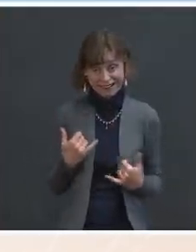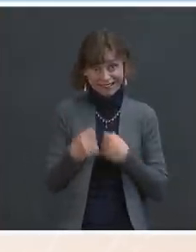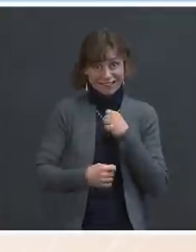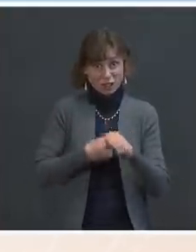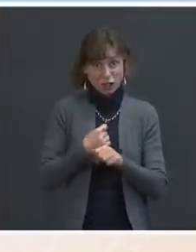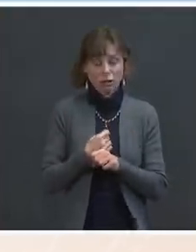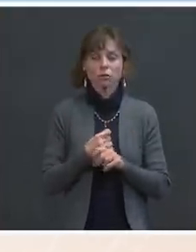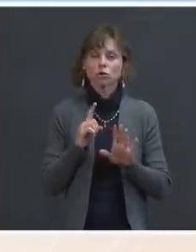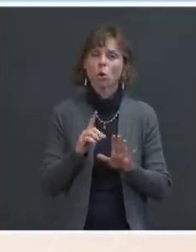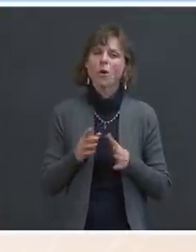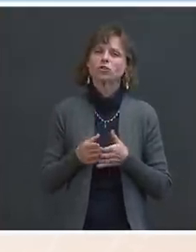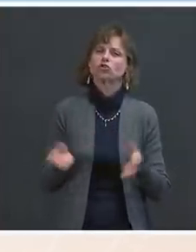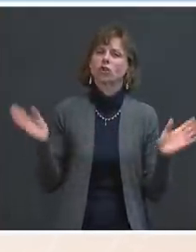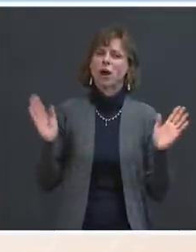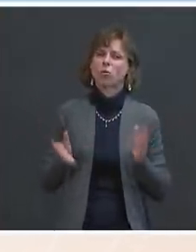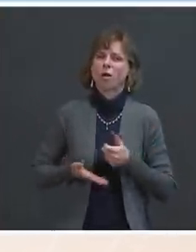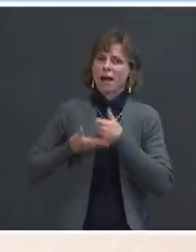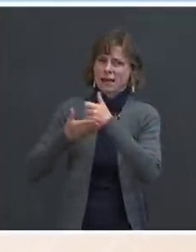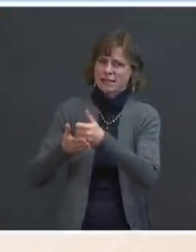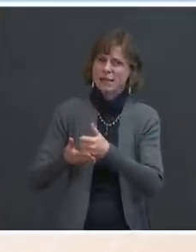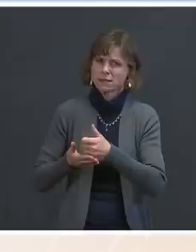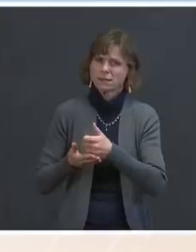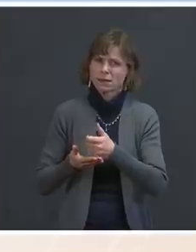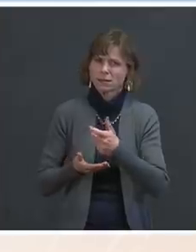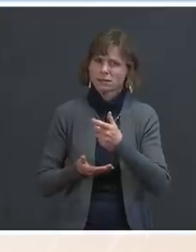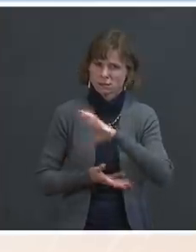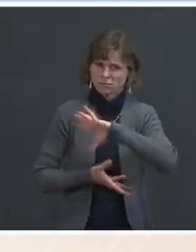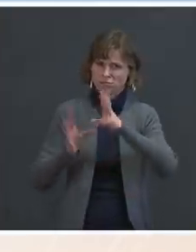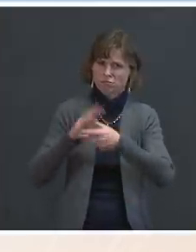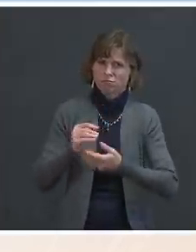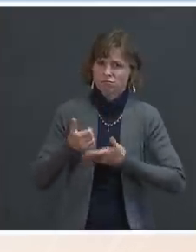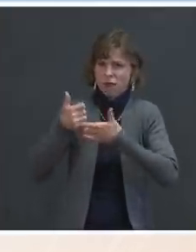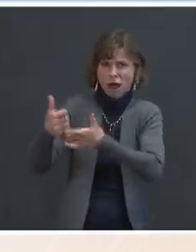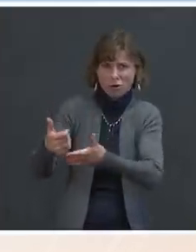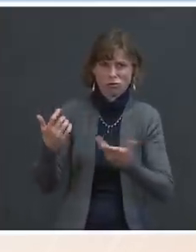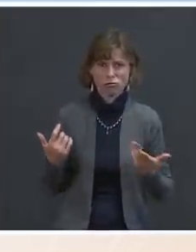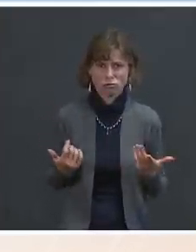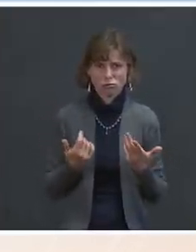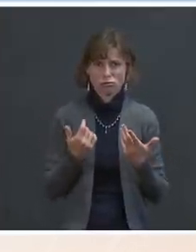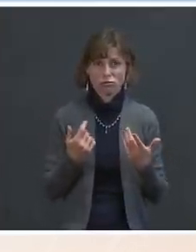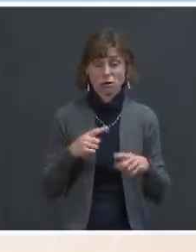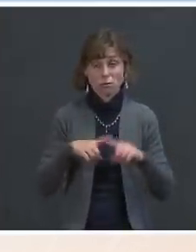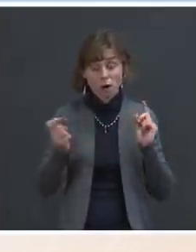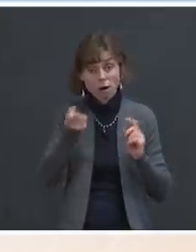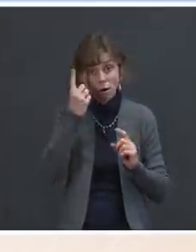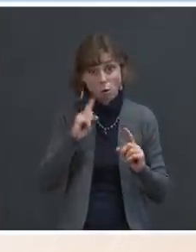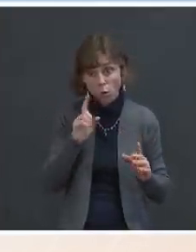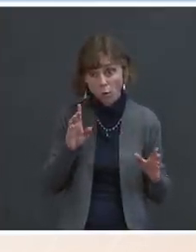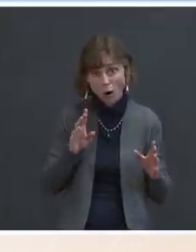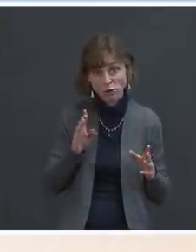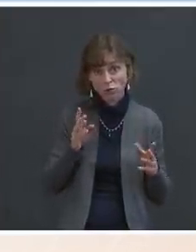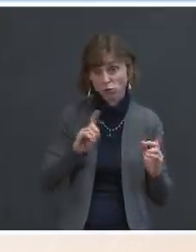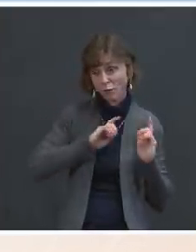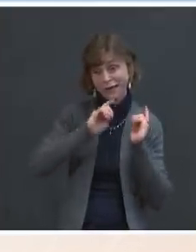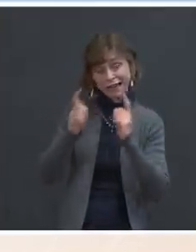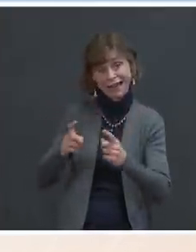In the meantime, we are focused on getting humanitarian assistance to these countries after Hurricanes Eta and Iota.